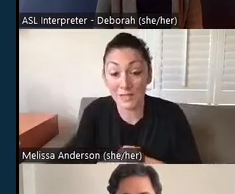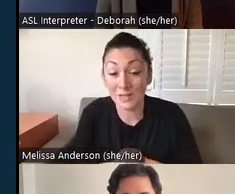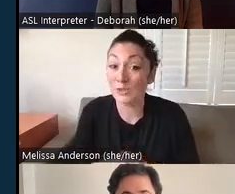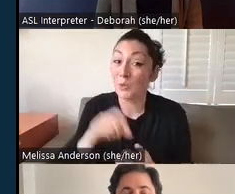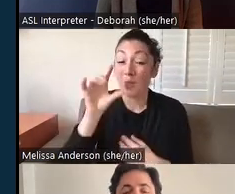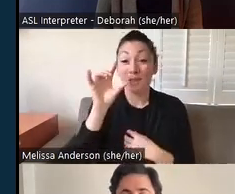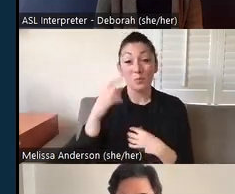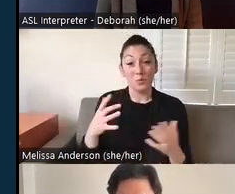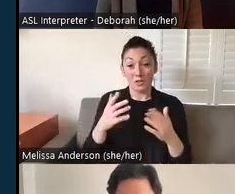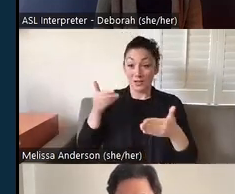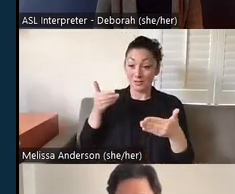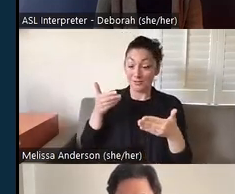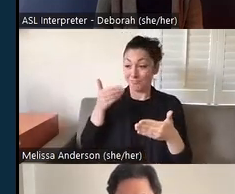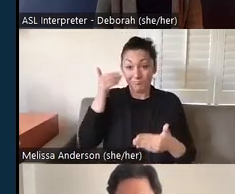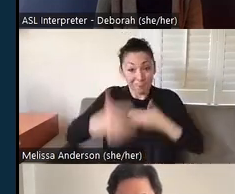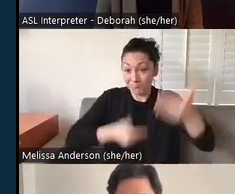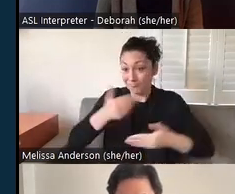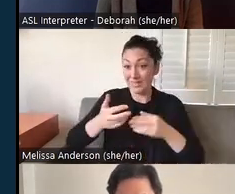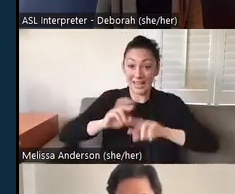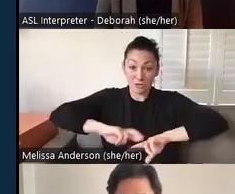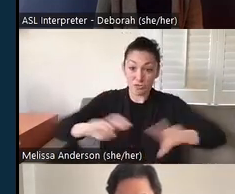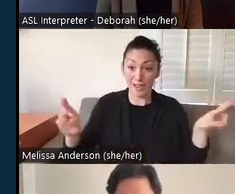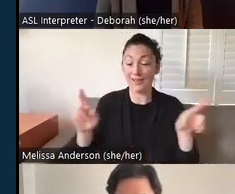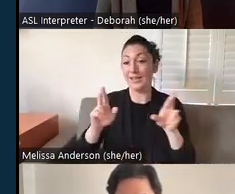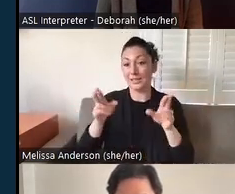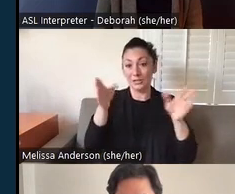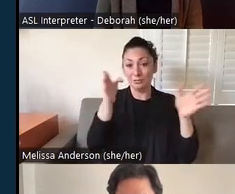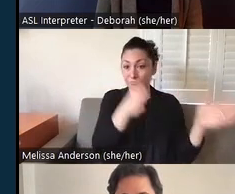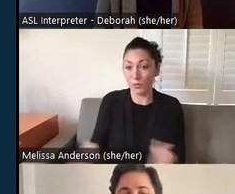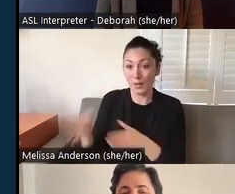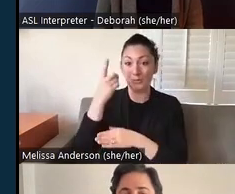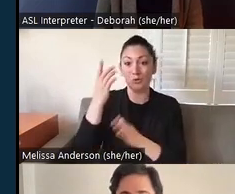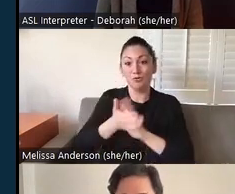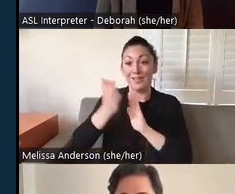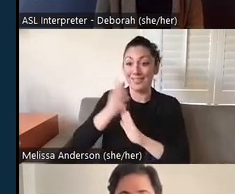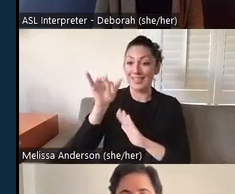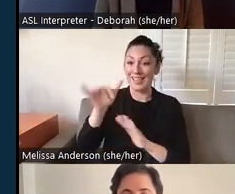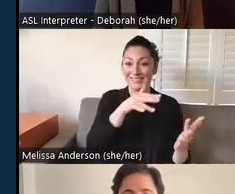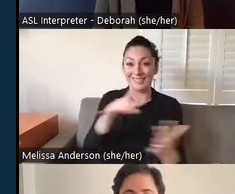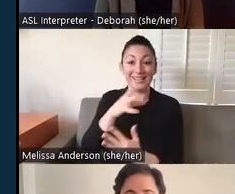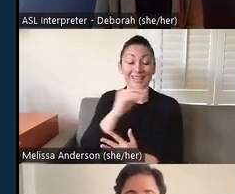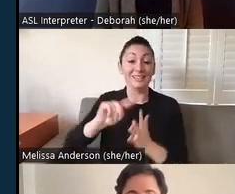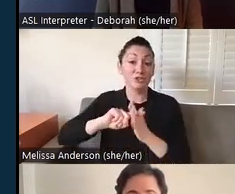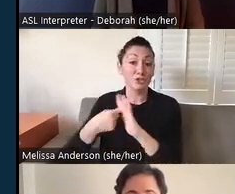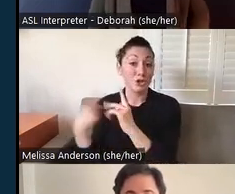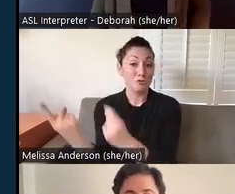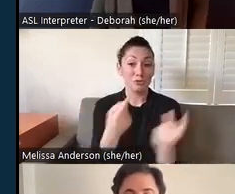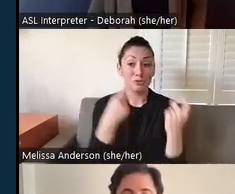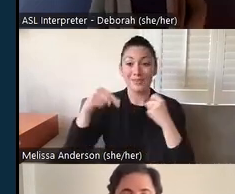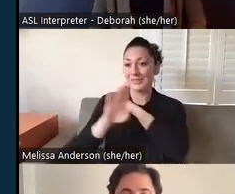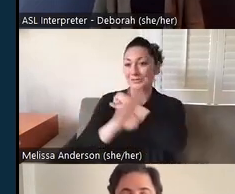we are going to be assessing whether or not.... They're just undergoing an assessment only